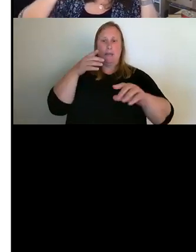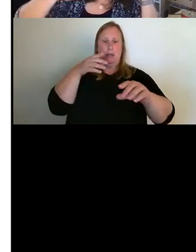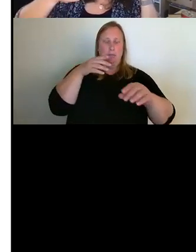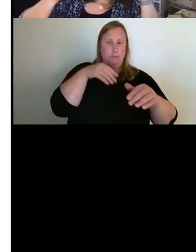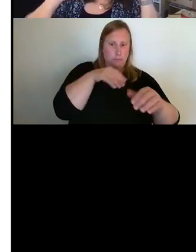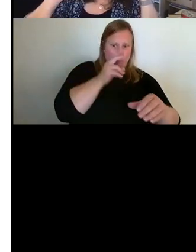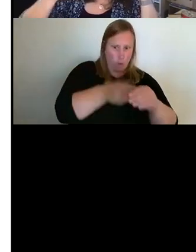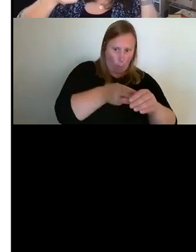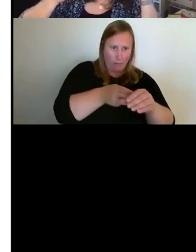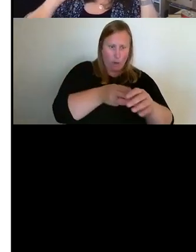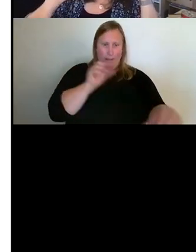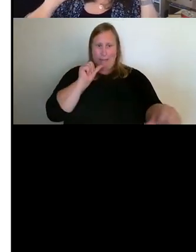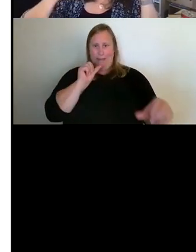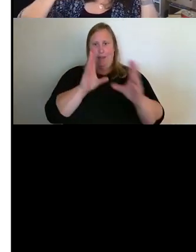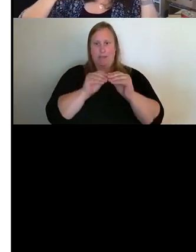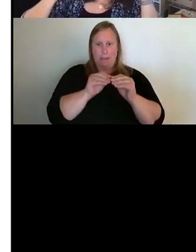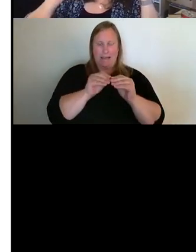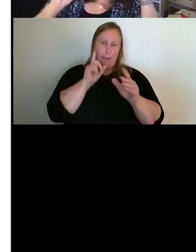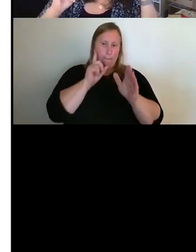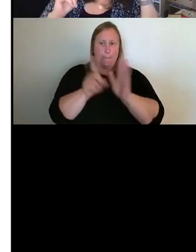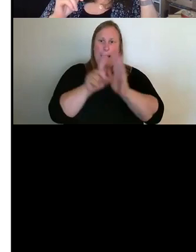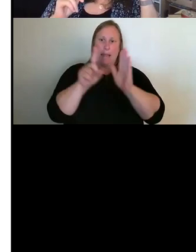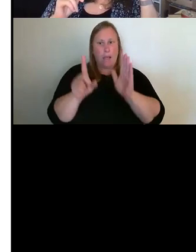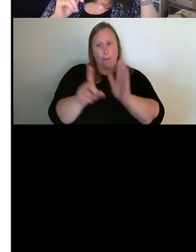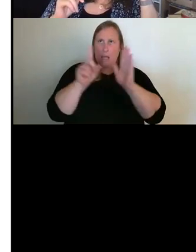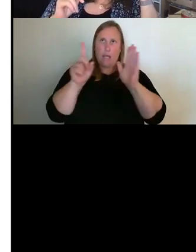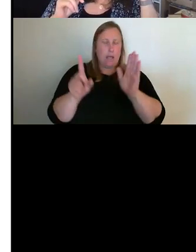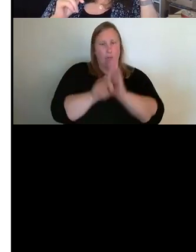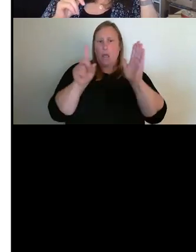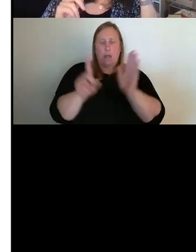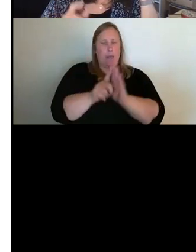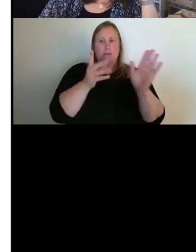sound, it's horrible if you can't turn it off.